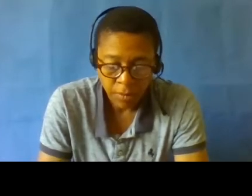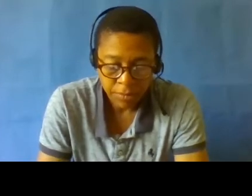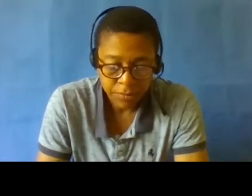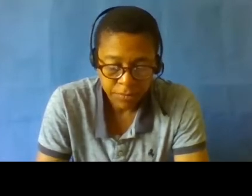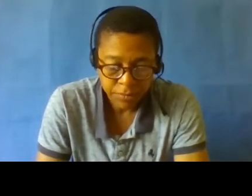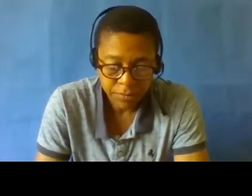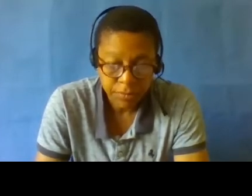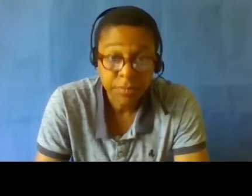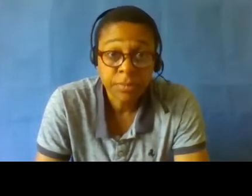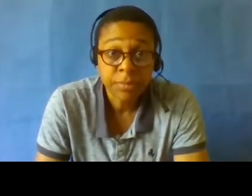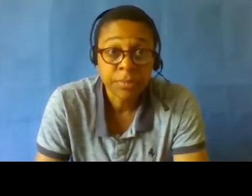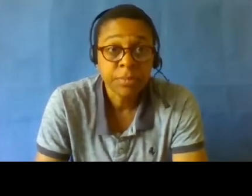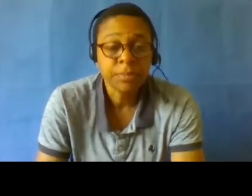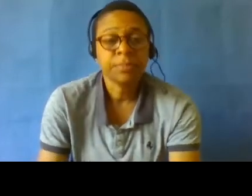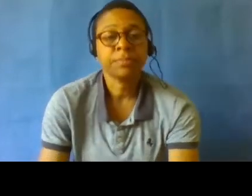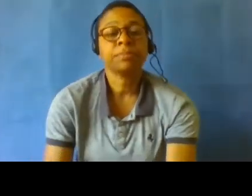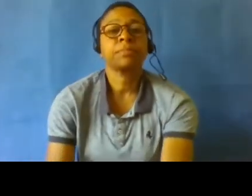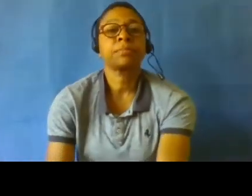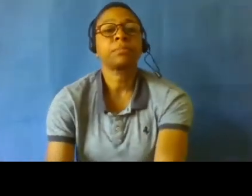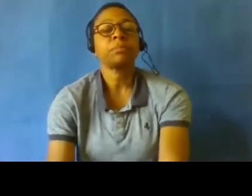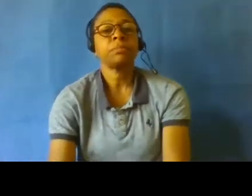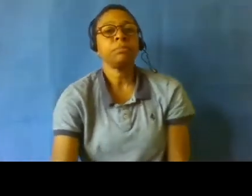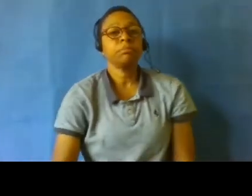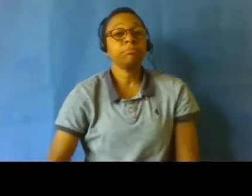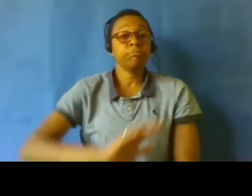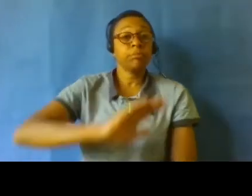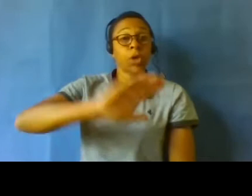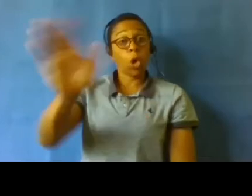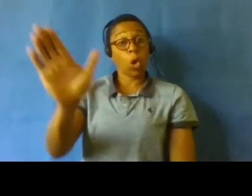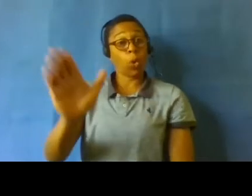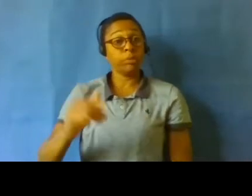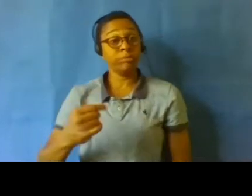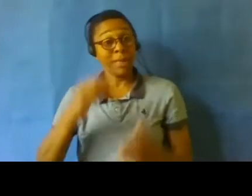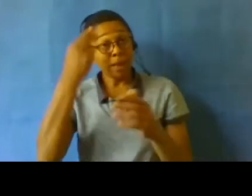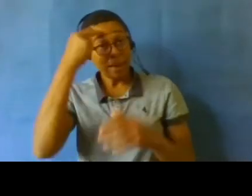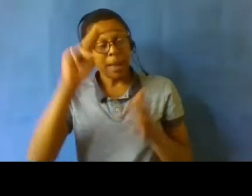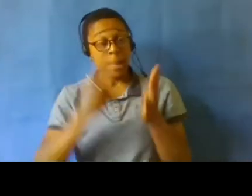hello everyone my name is Mel Harrison and I'm one of the organizers welcome to